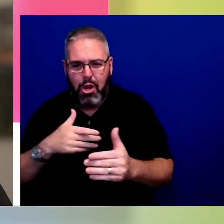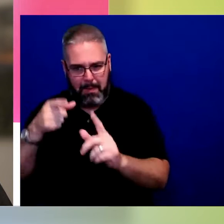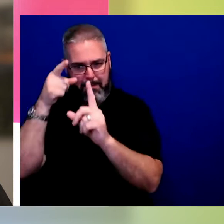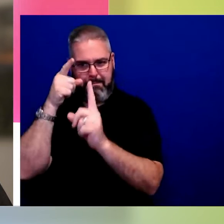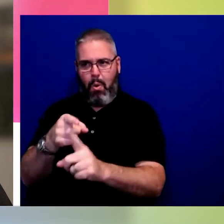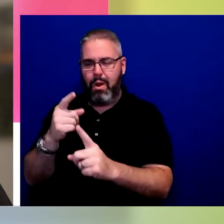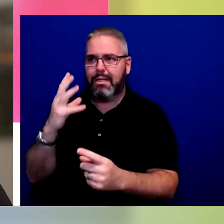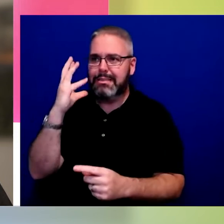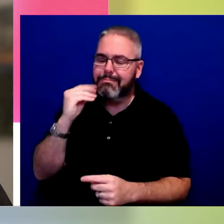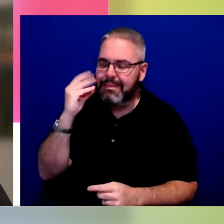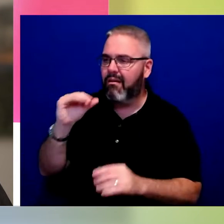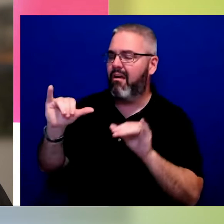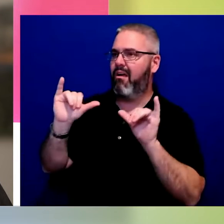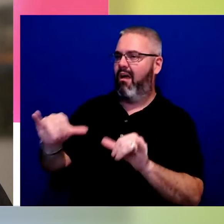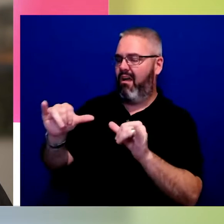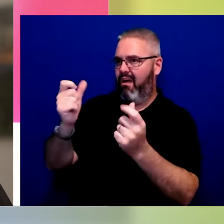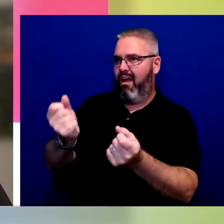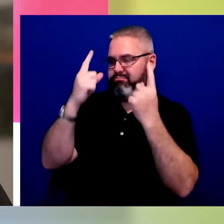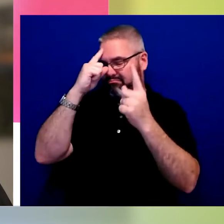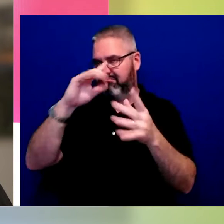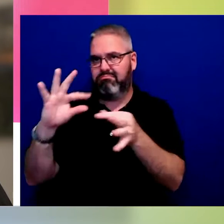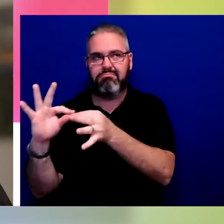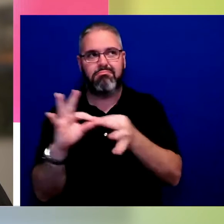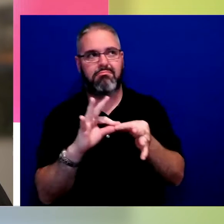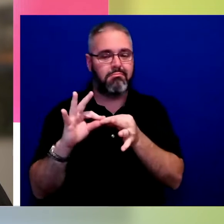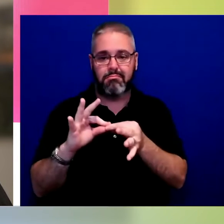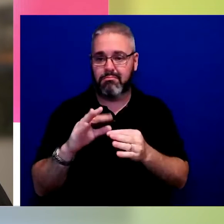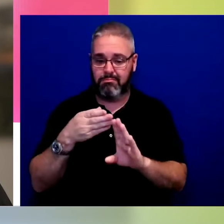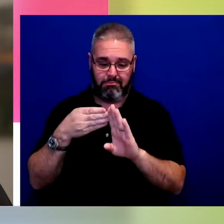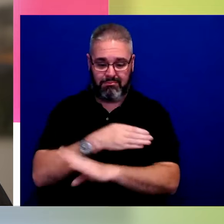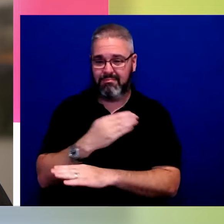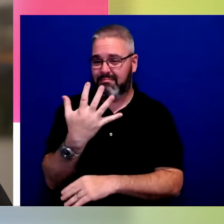In the past five to six years, I've become diligently focused